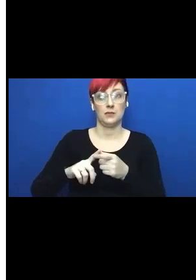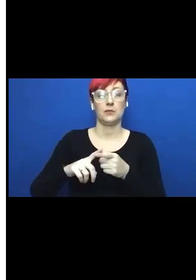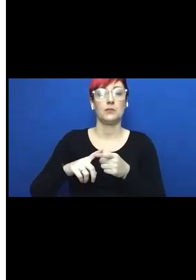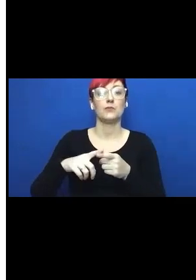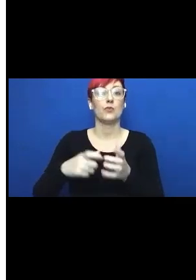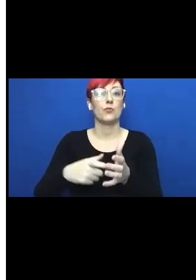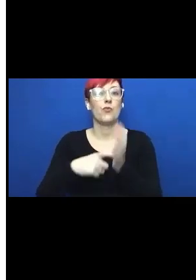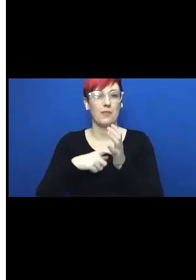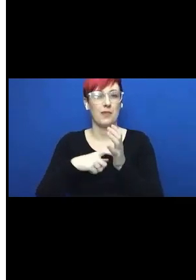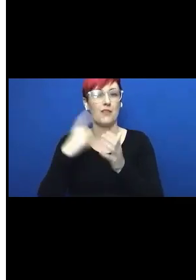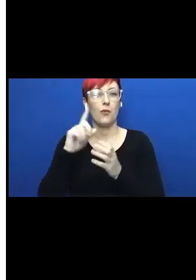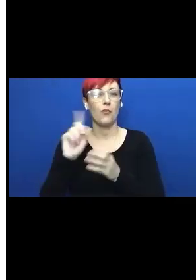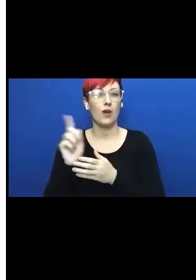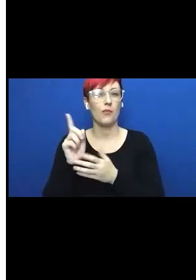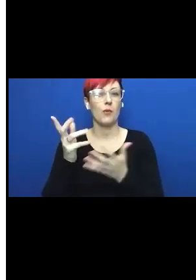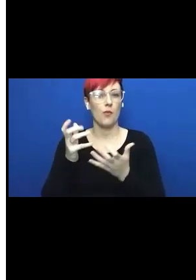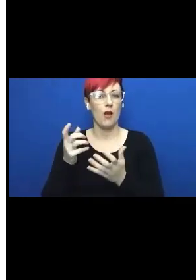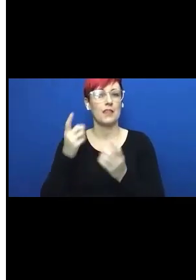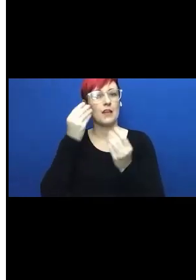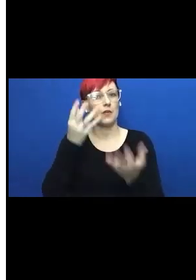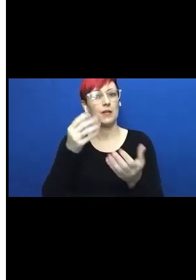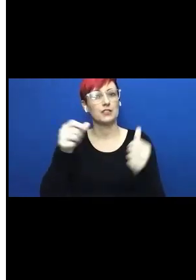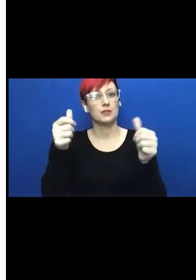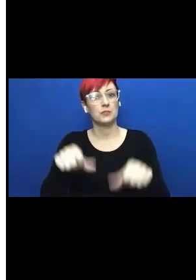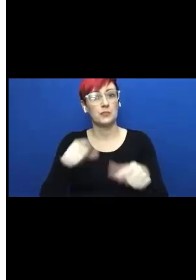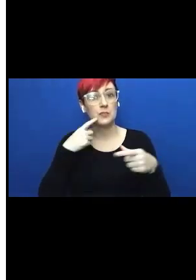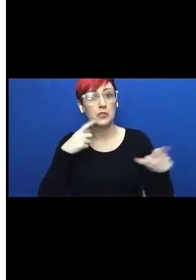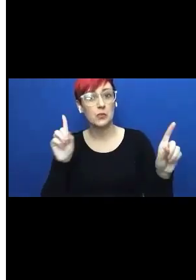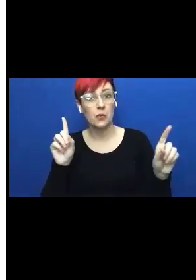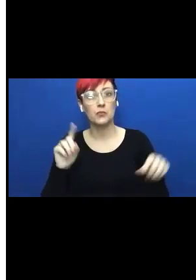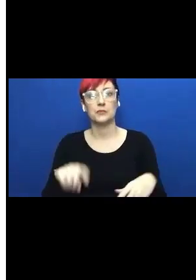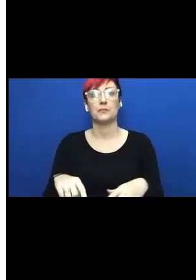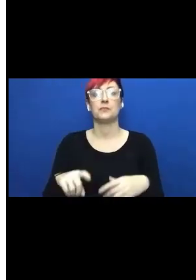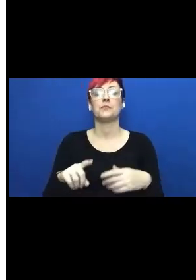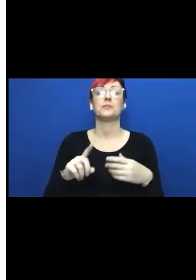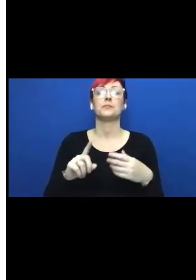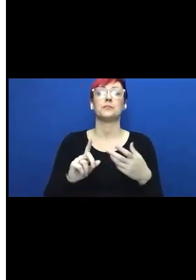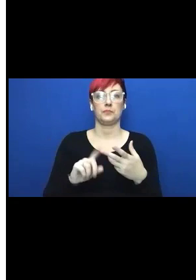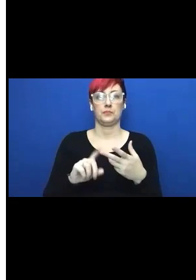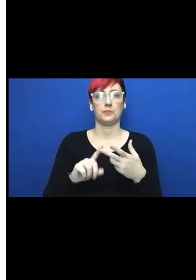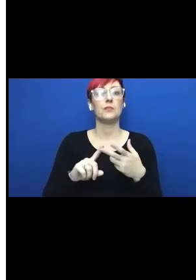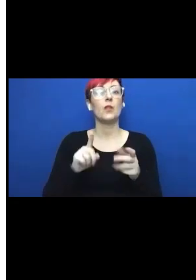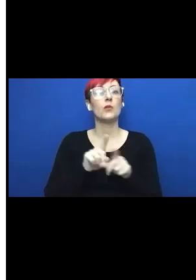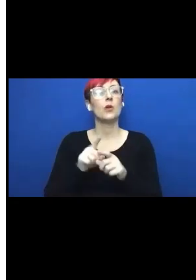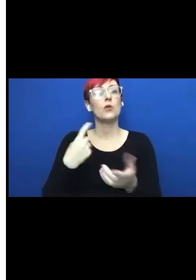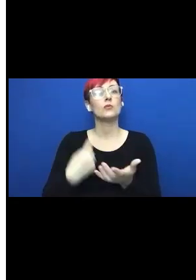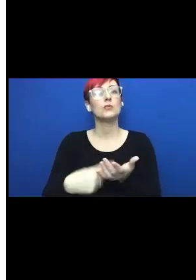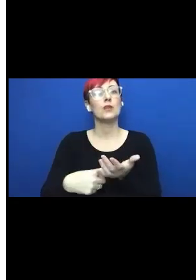for where we want the information disclosed as well as going through an overview of your form